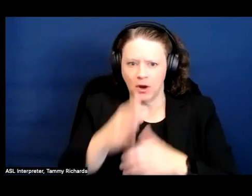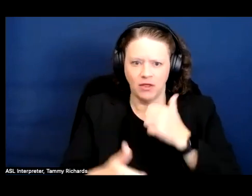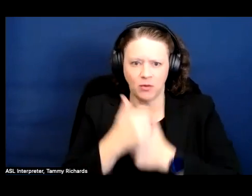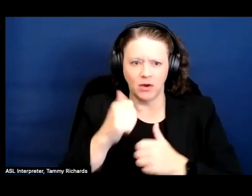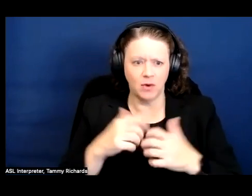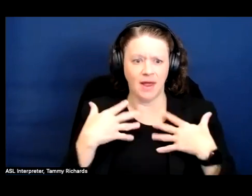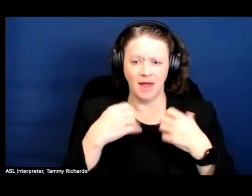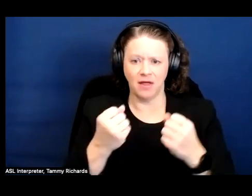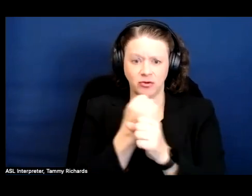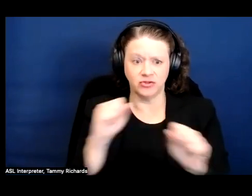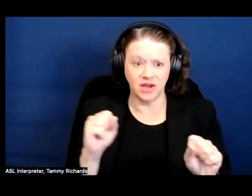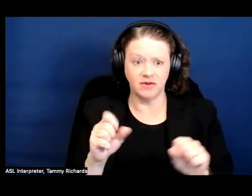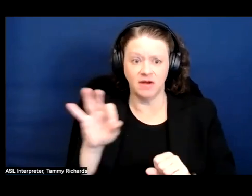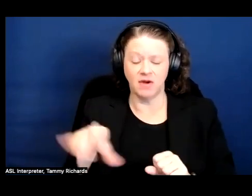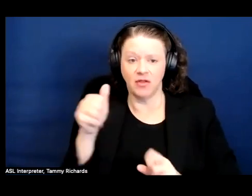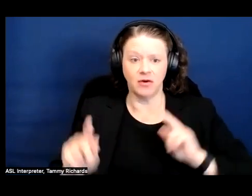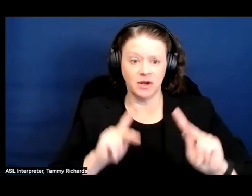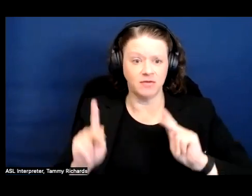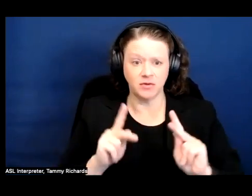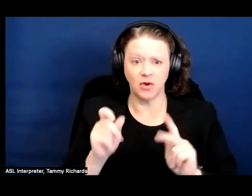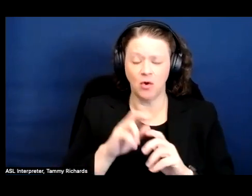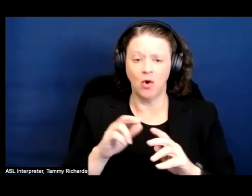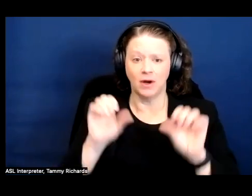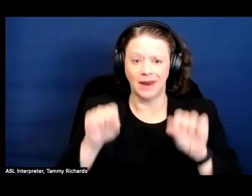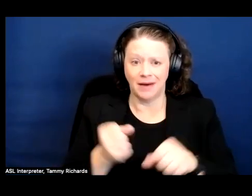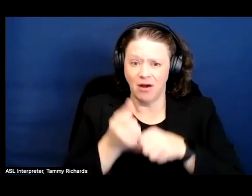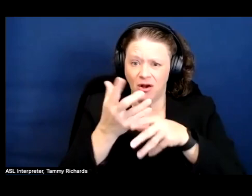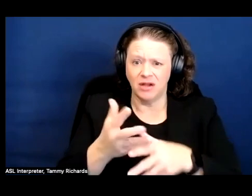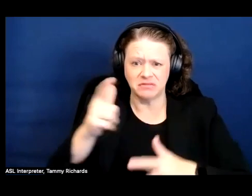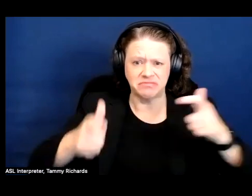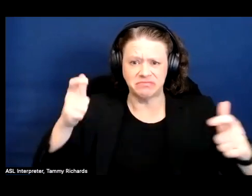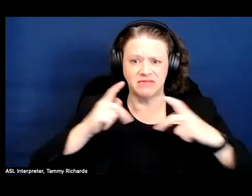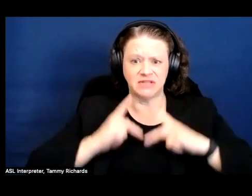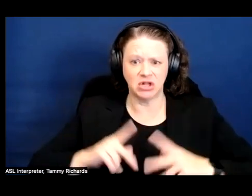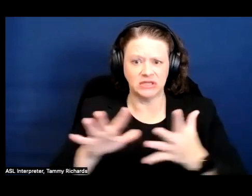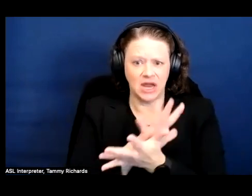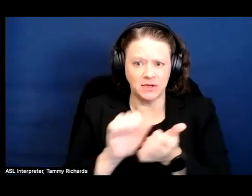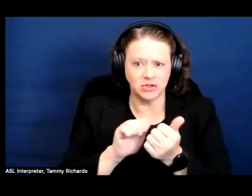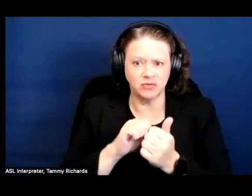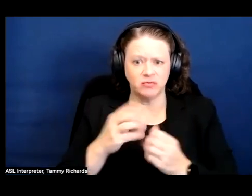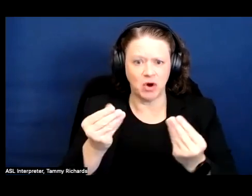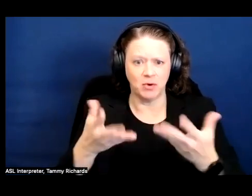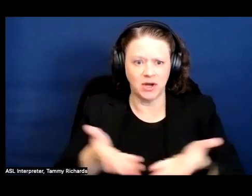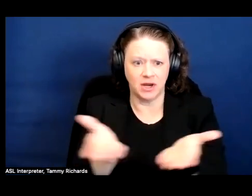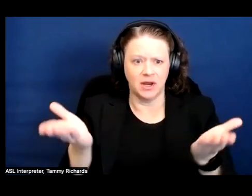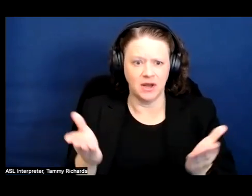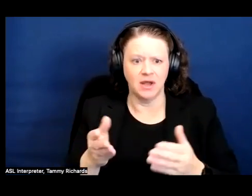Professional training can often be very, very expensive, if an individual is able to train their assistance animal